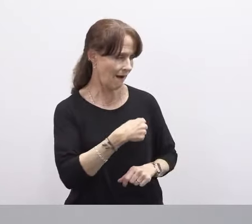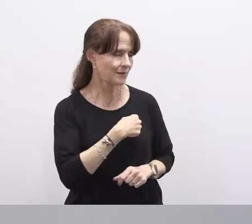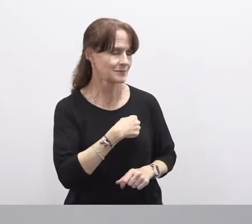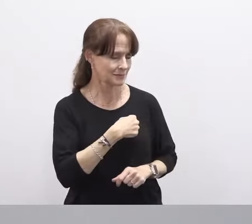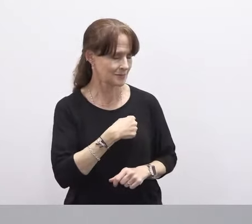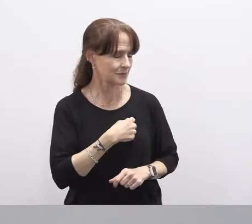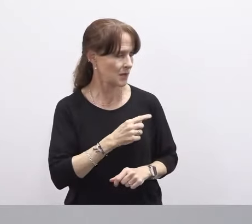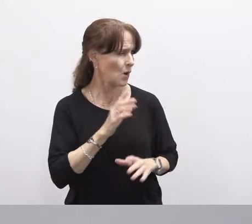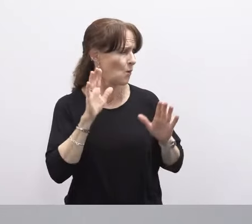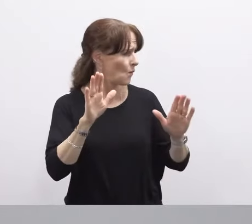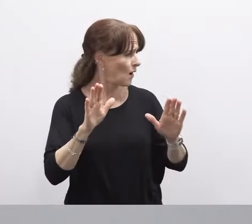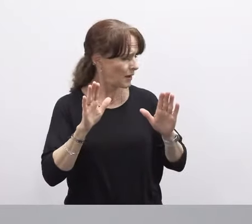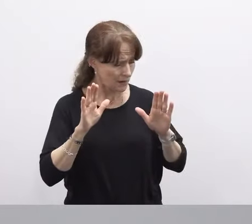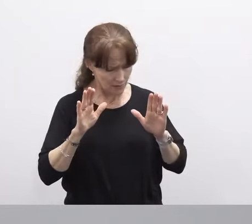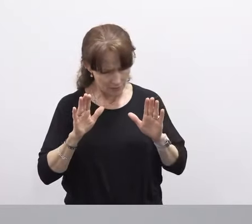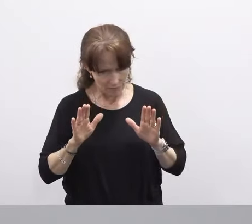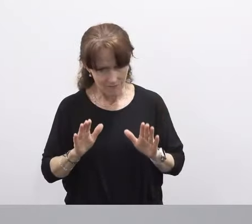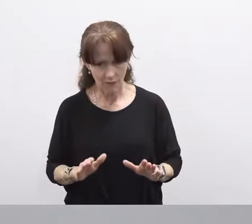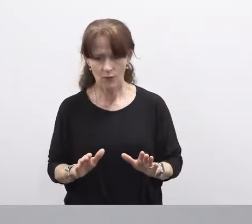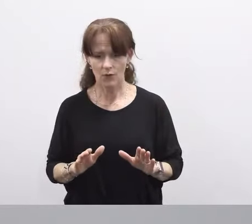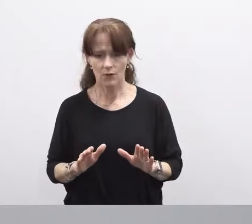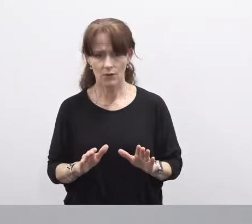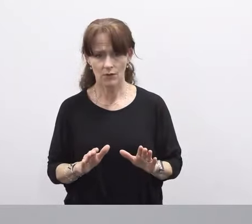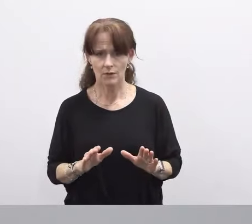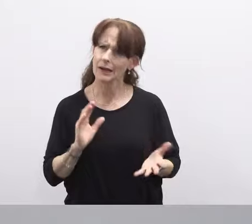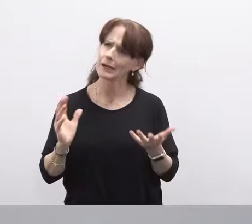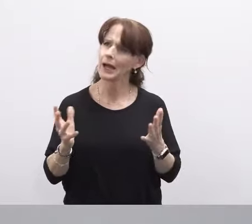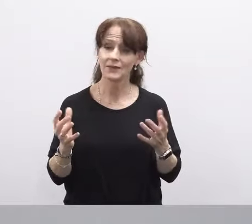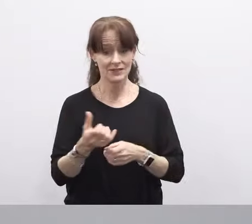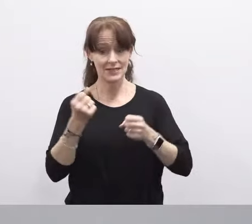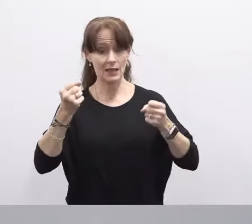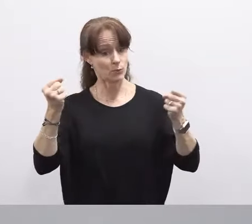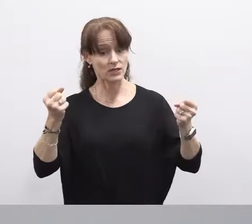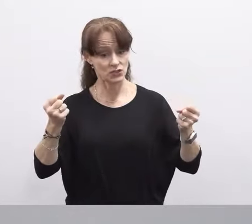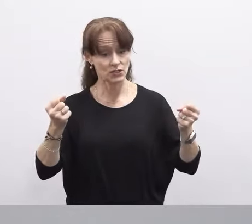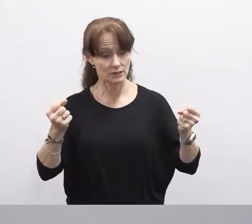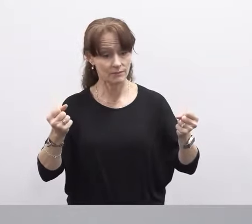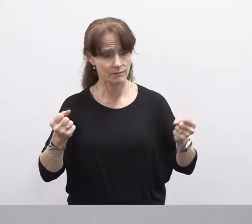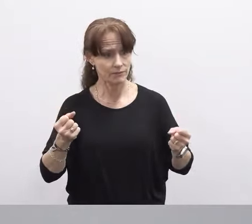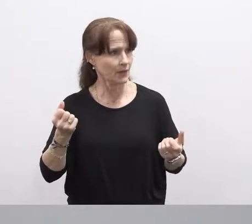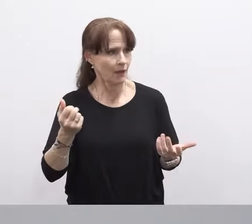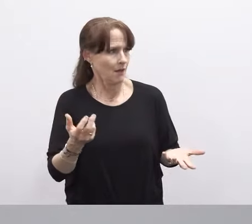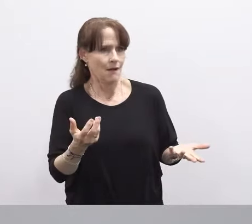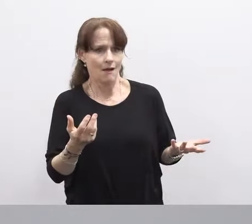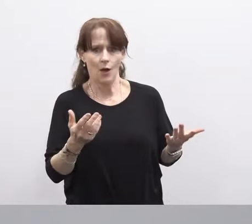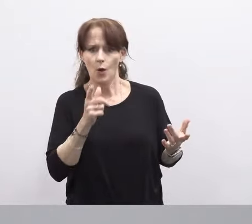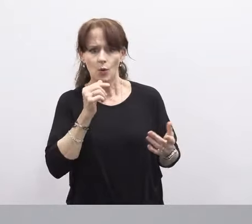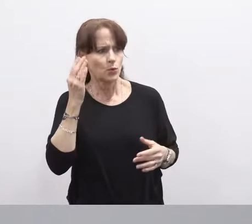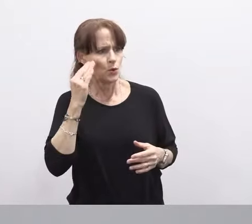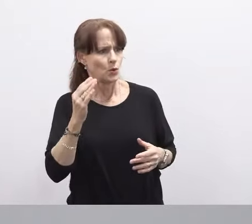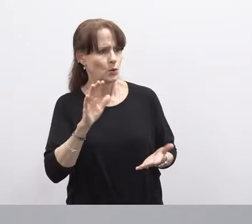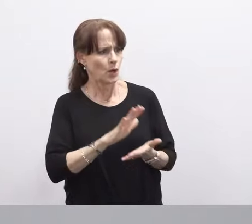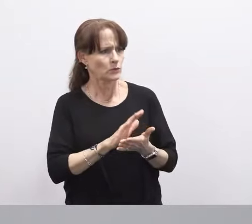It was a wonderful, actually kind of a celebration because who knew there was a school board week?